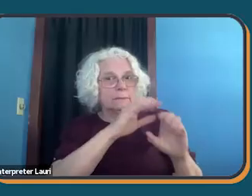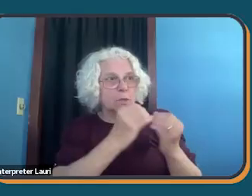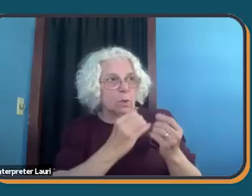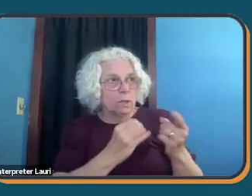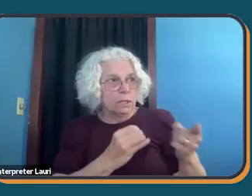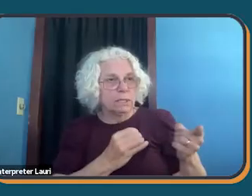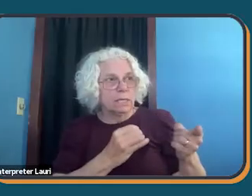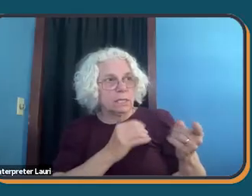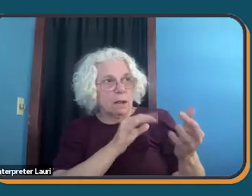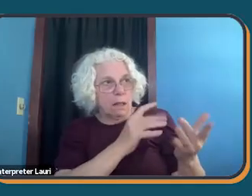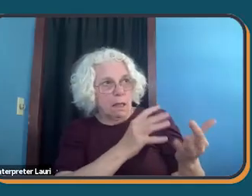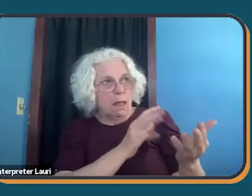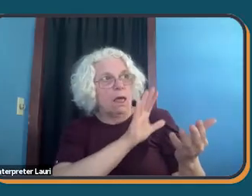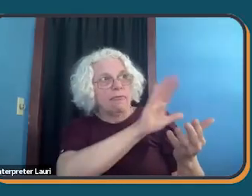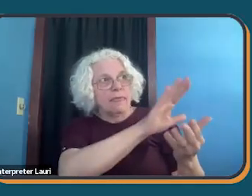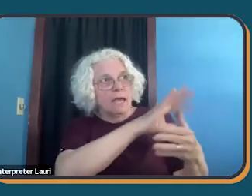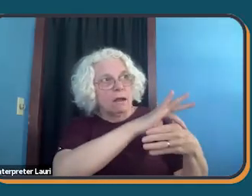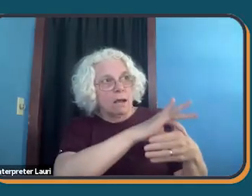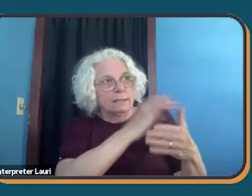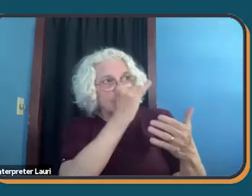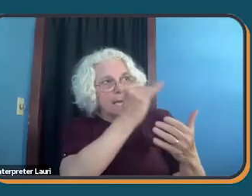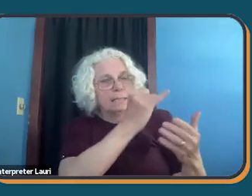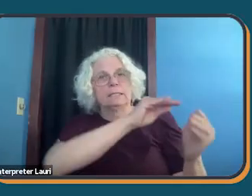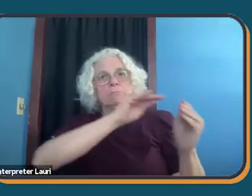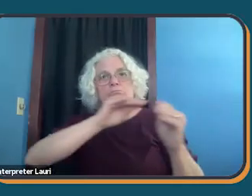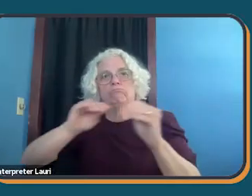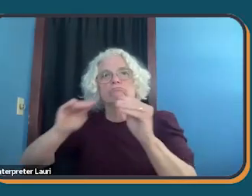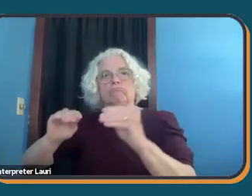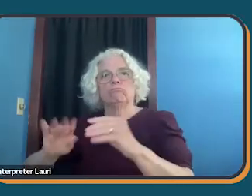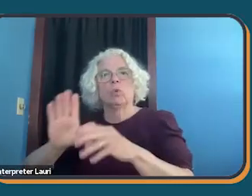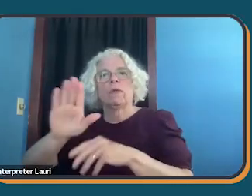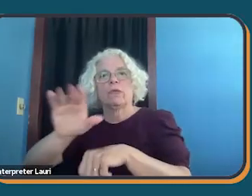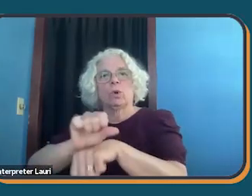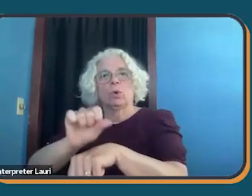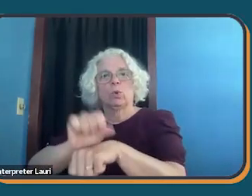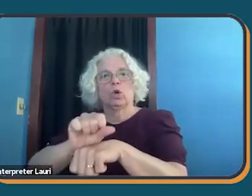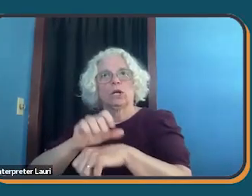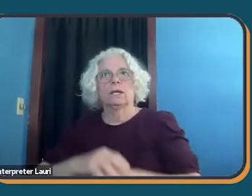you can come up with really great content as well and we would encourage you to give it a shot.